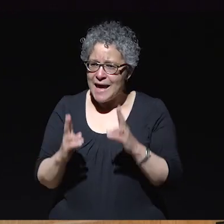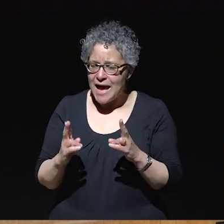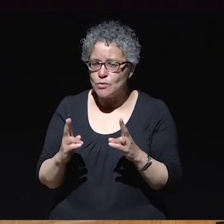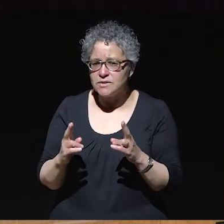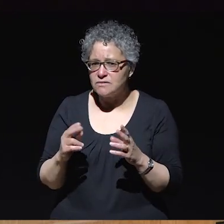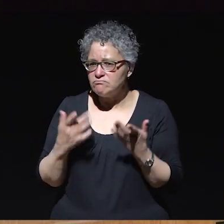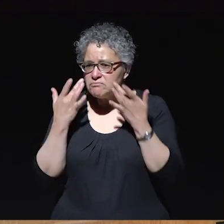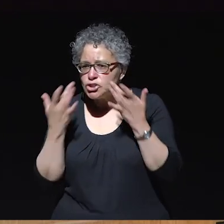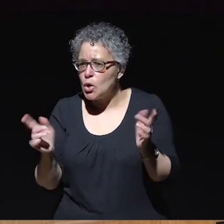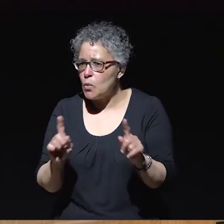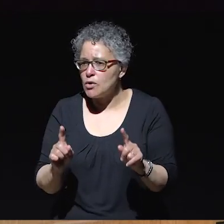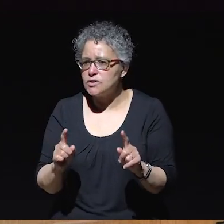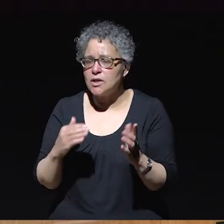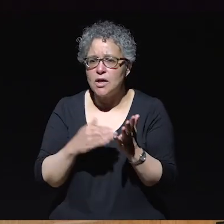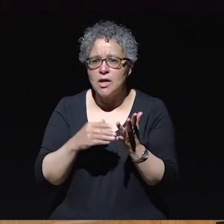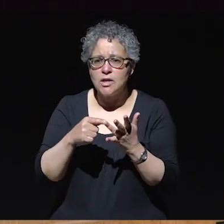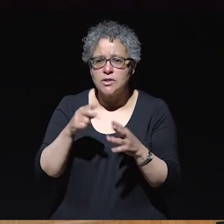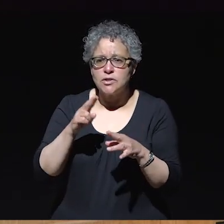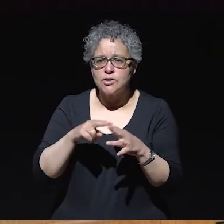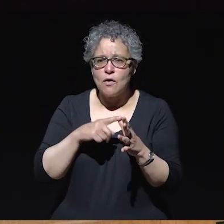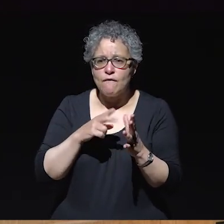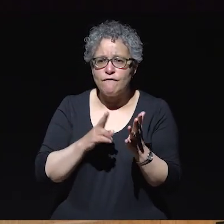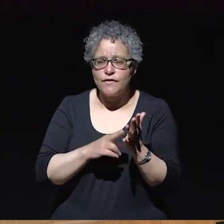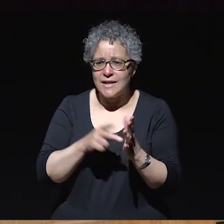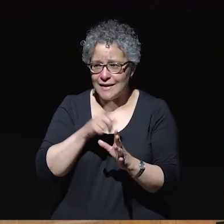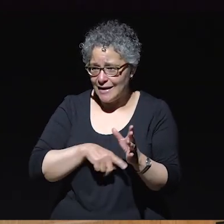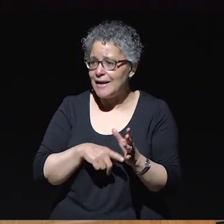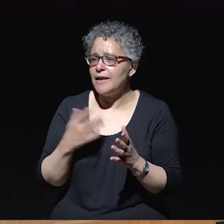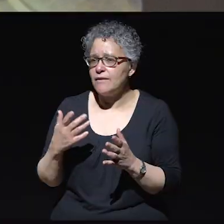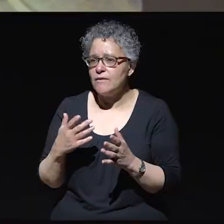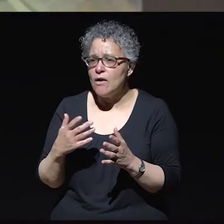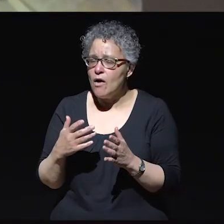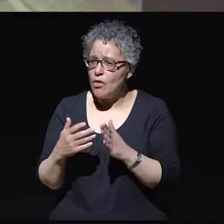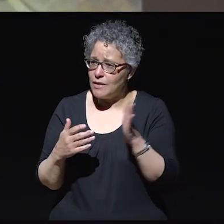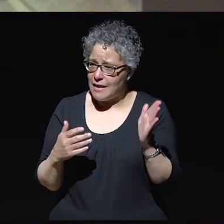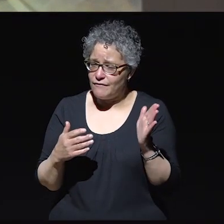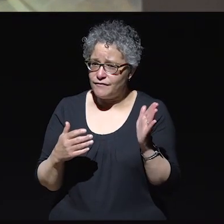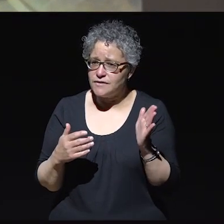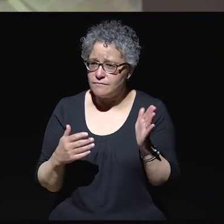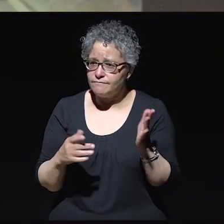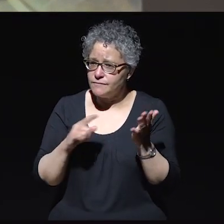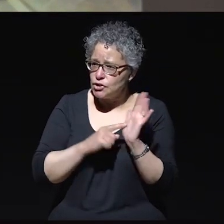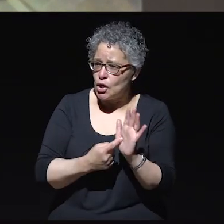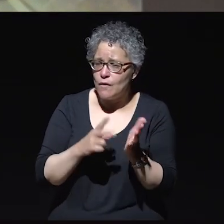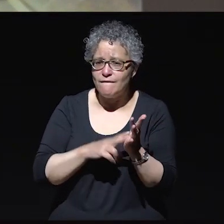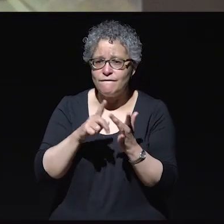Well, Johan Zoffany, for example, this painting here on the left-hand side, showing the Villiers brothers on the wall on the left,